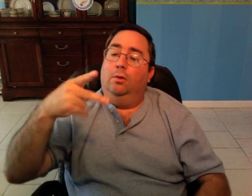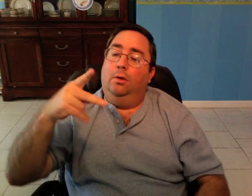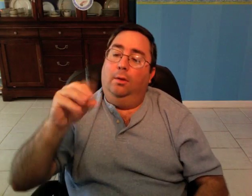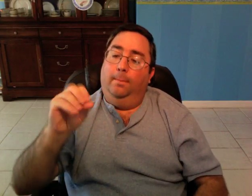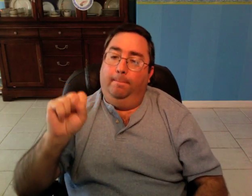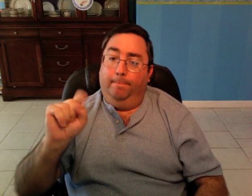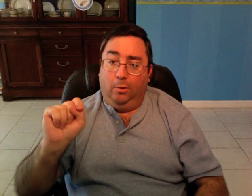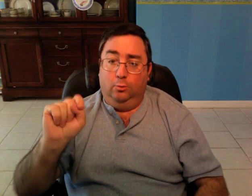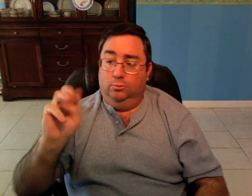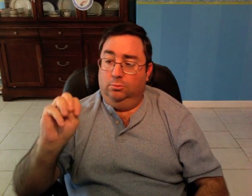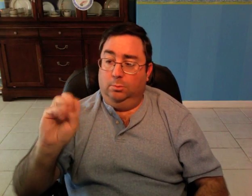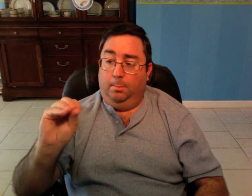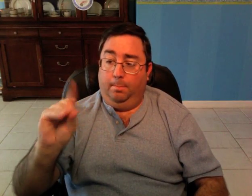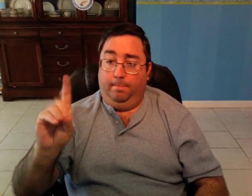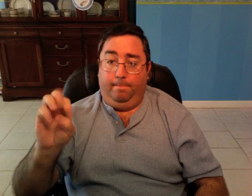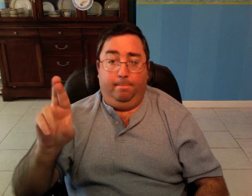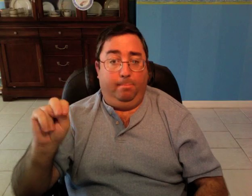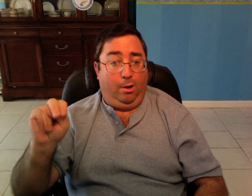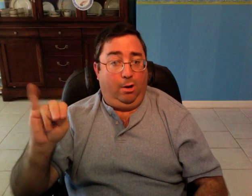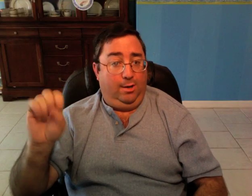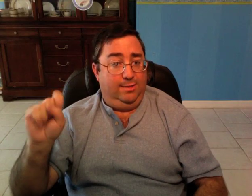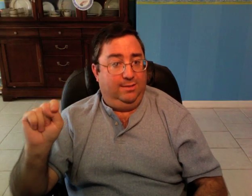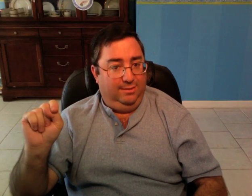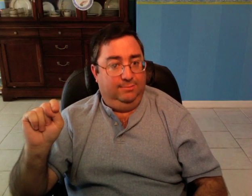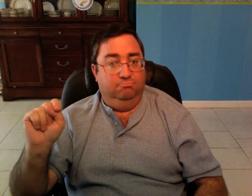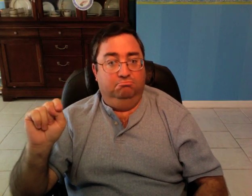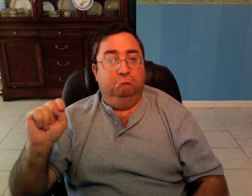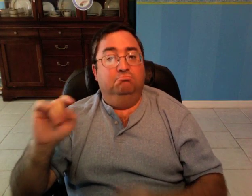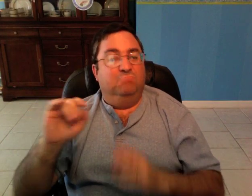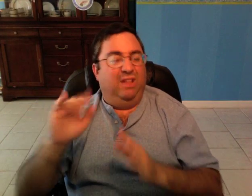One of these new ways is called "postmodernist".